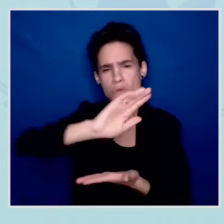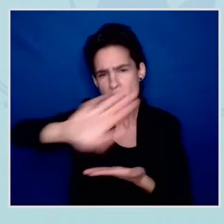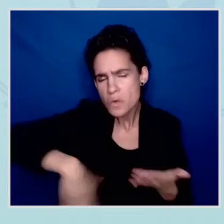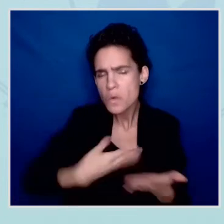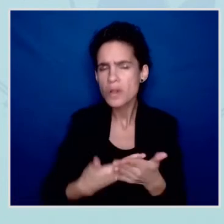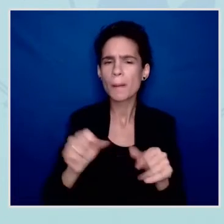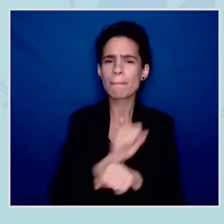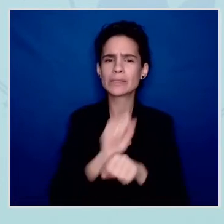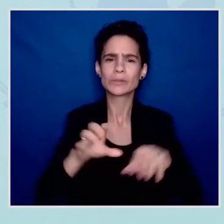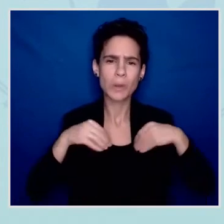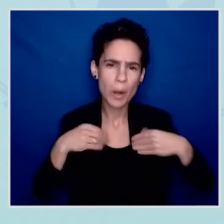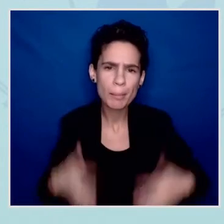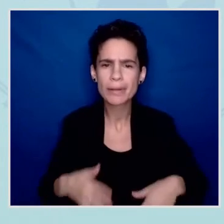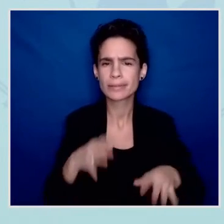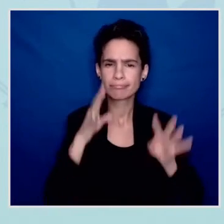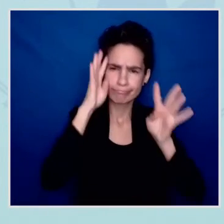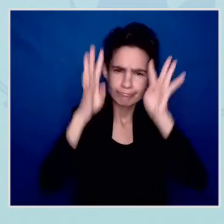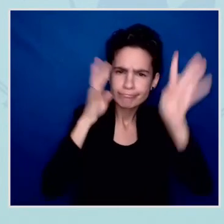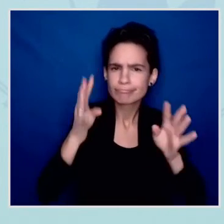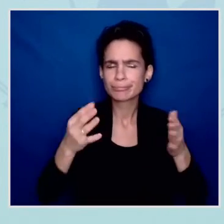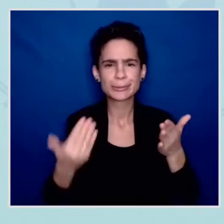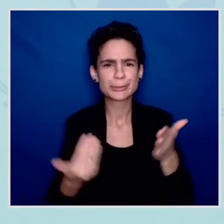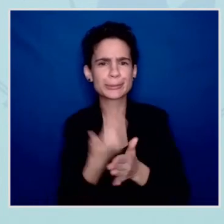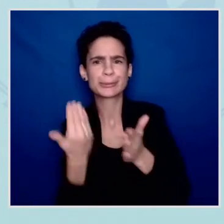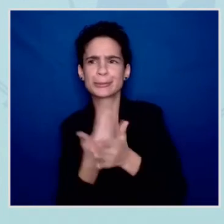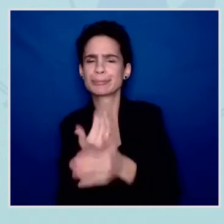AND AS HEAD OF THE SBA, ISABEL WILL BE LEADING A CRITICAL